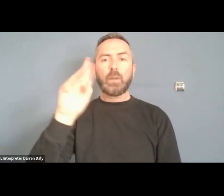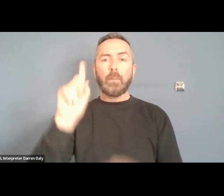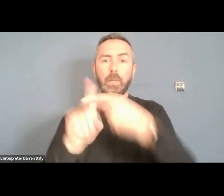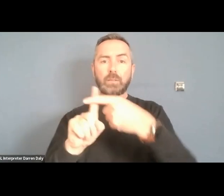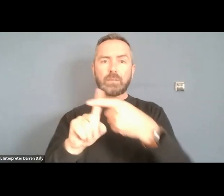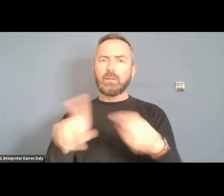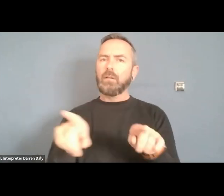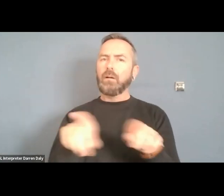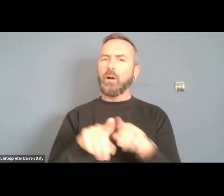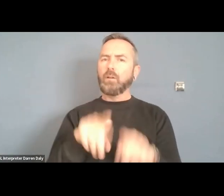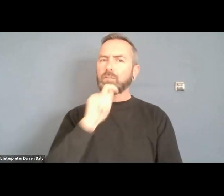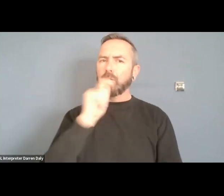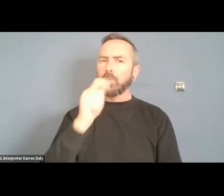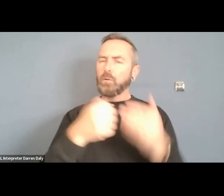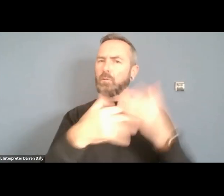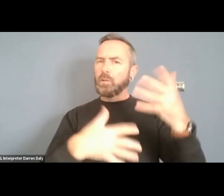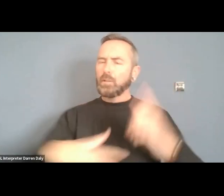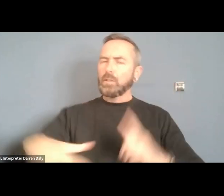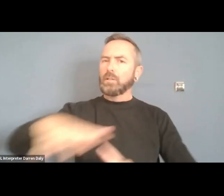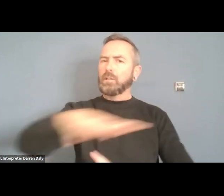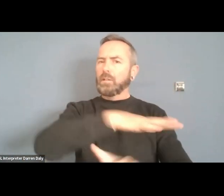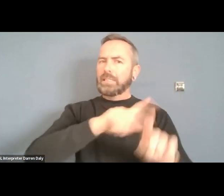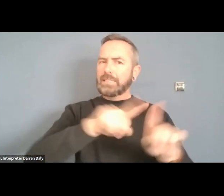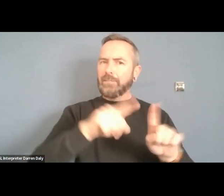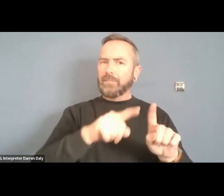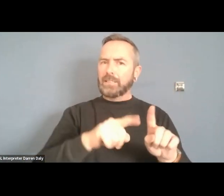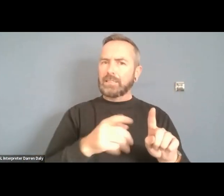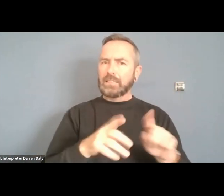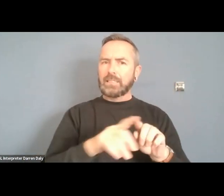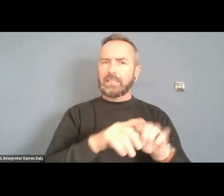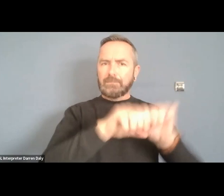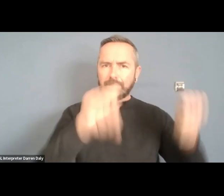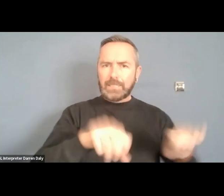measures and this was particularly true if they were also disabled.